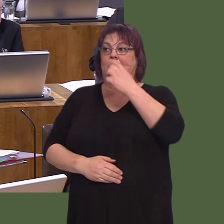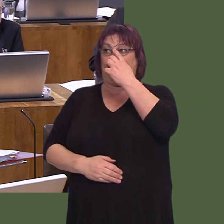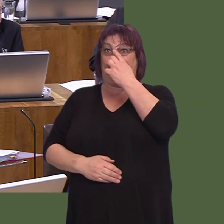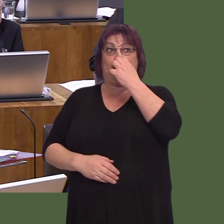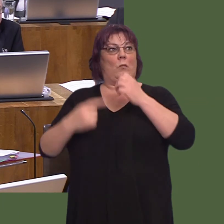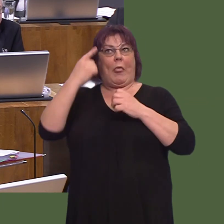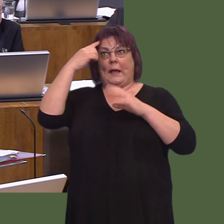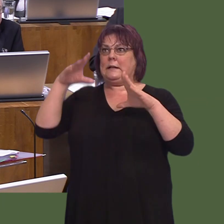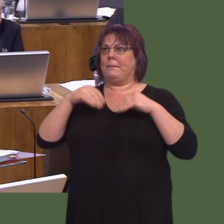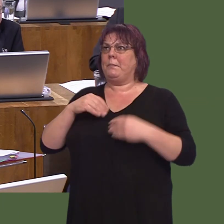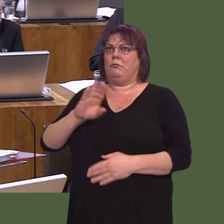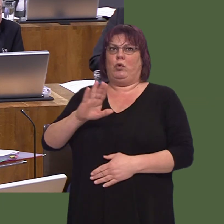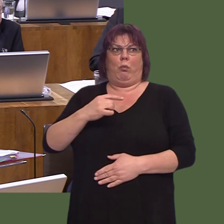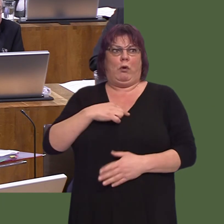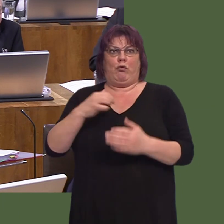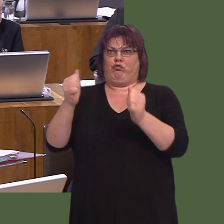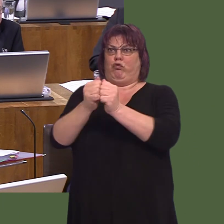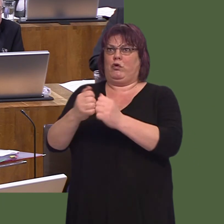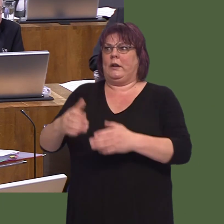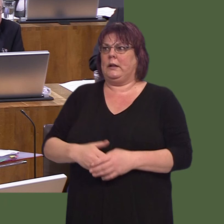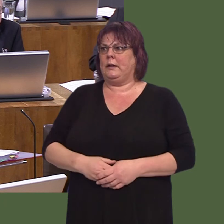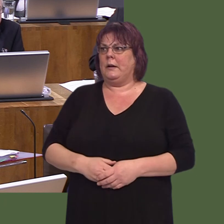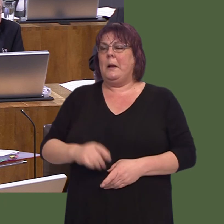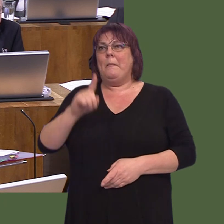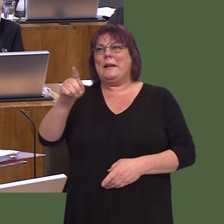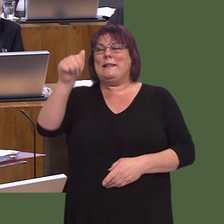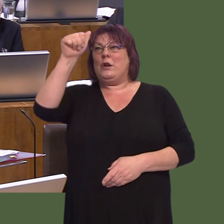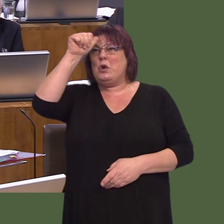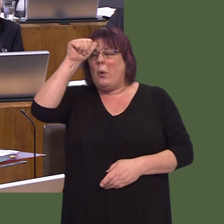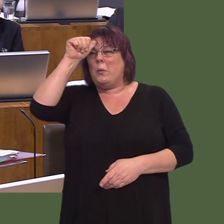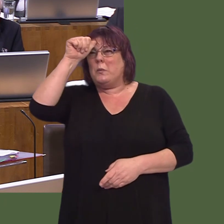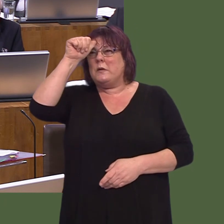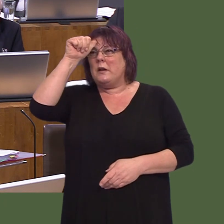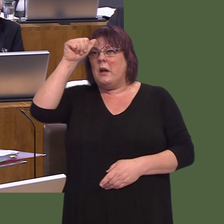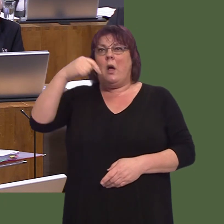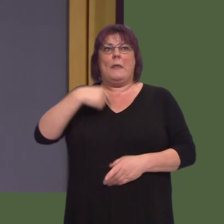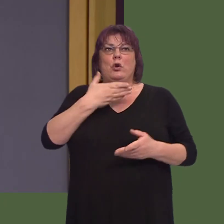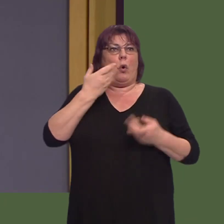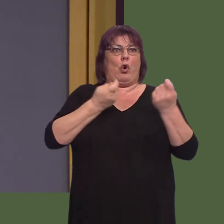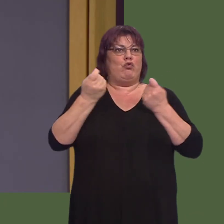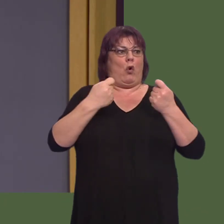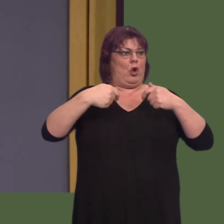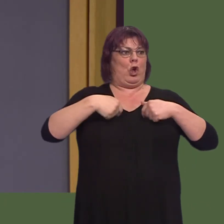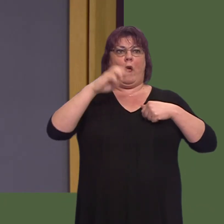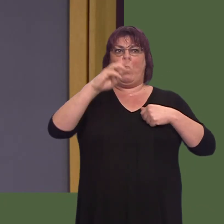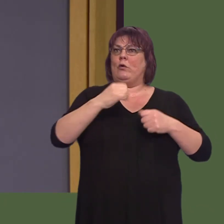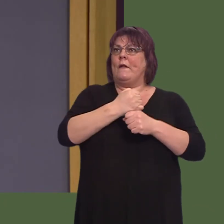Do I think it's acceptable? No, I don't; I think he's right. But the reality is, as he knows full well, we don't have control over the buses yet.